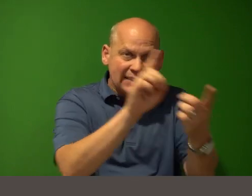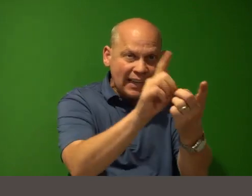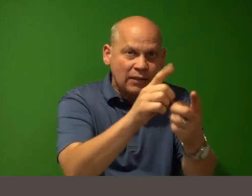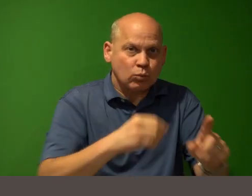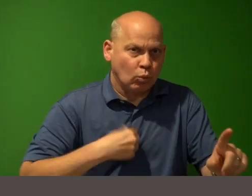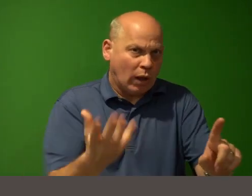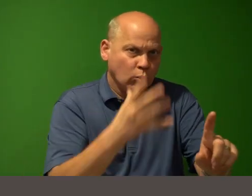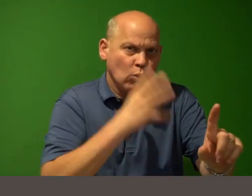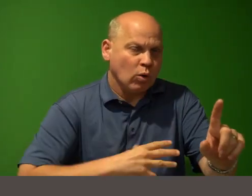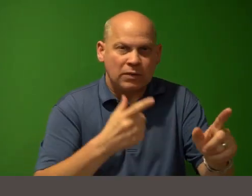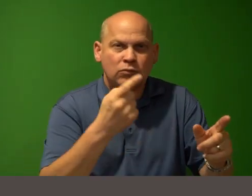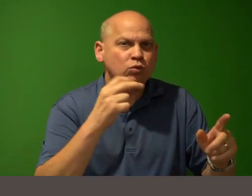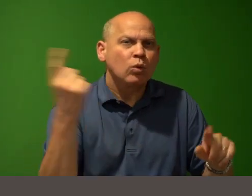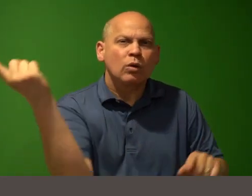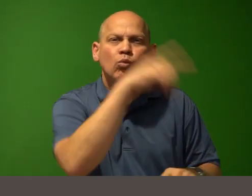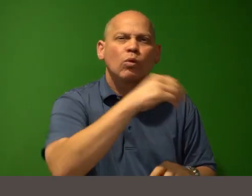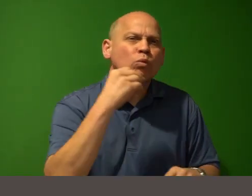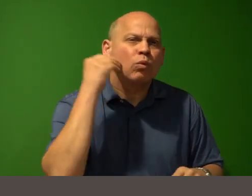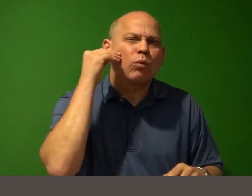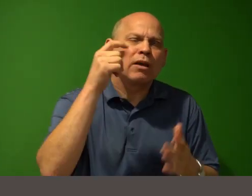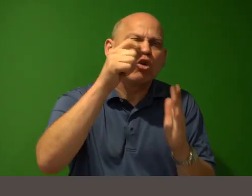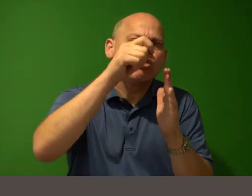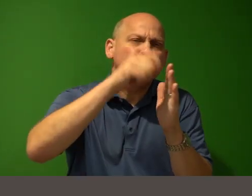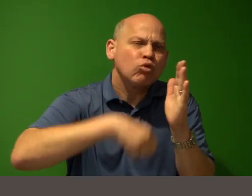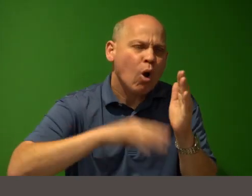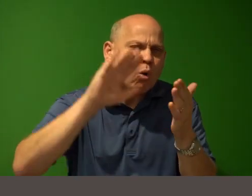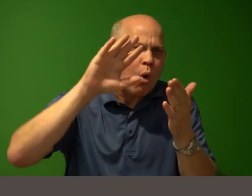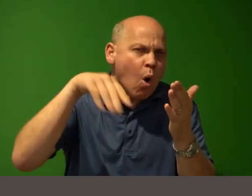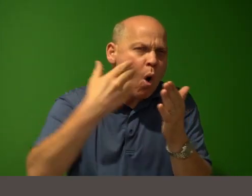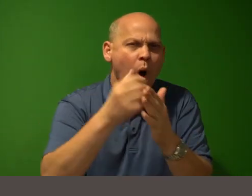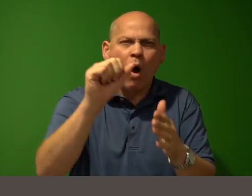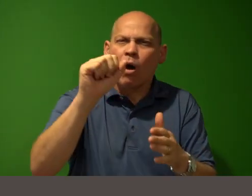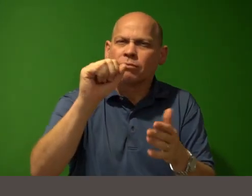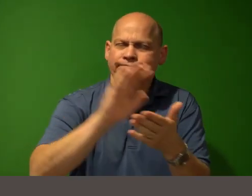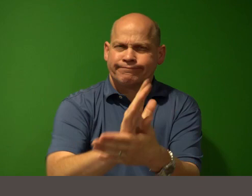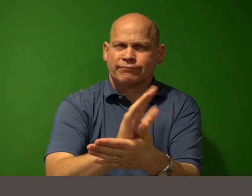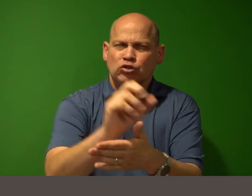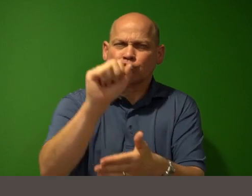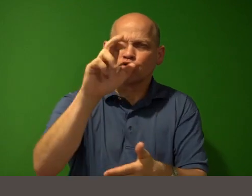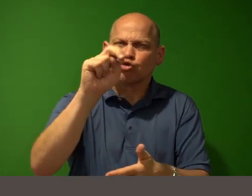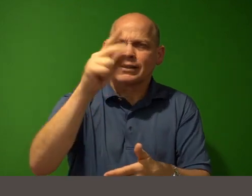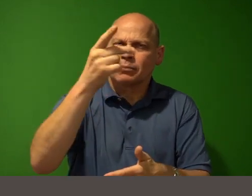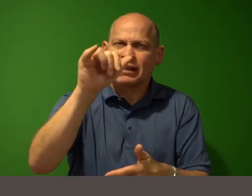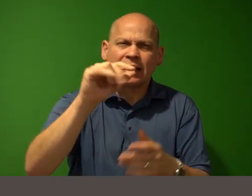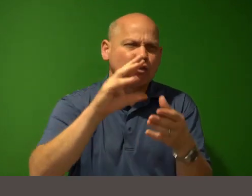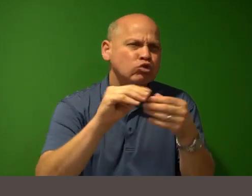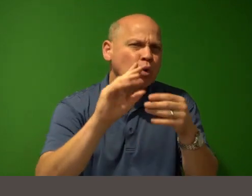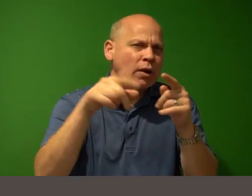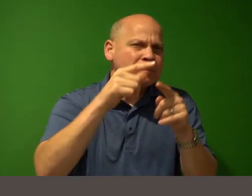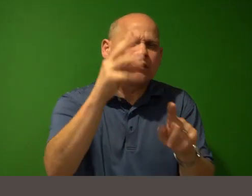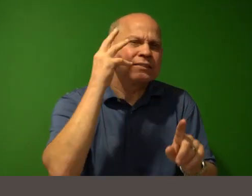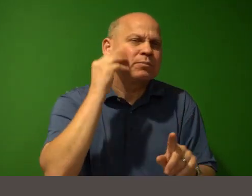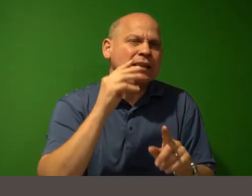So, he went home and wrote a whole screenplay and story about his experience, which gave birth to the Underworld.